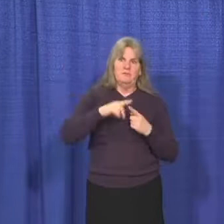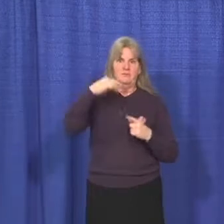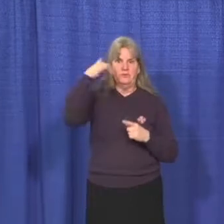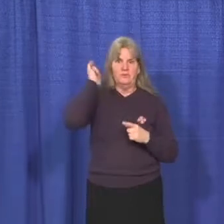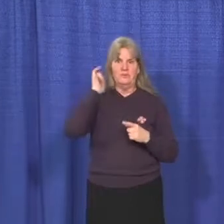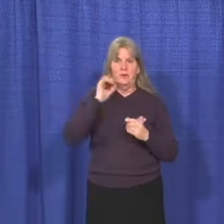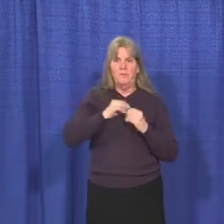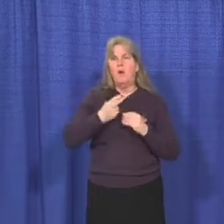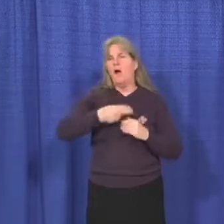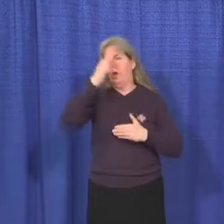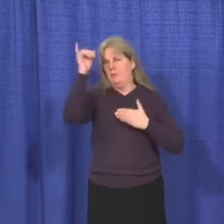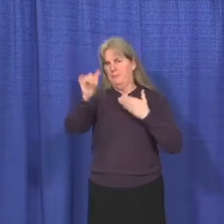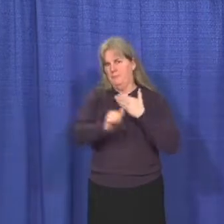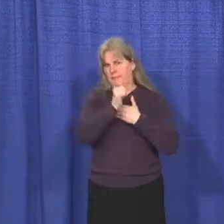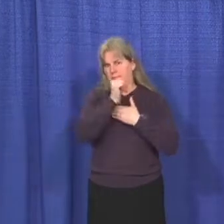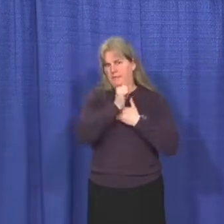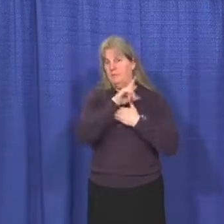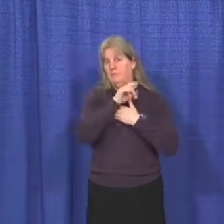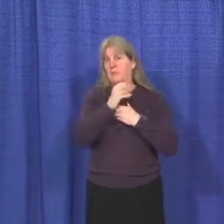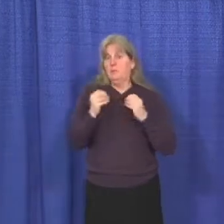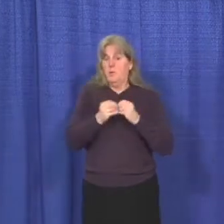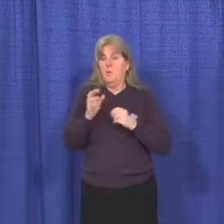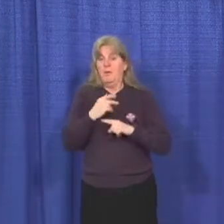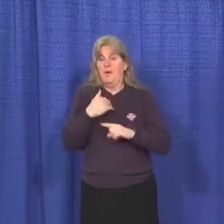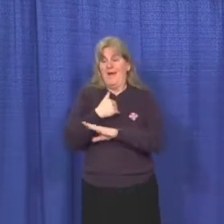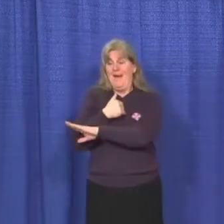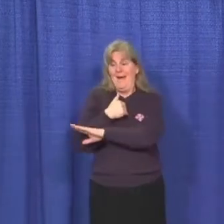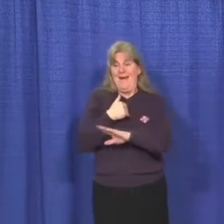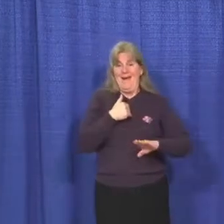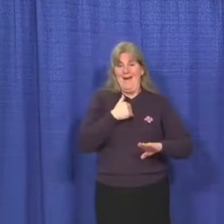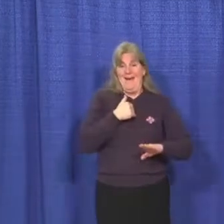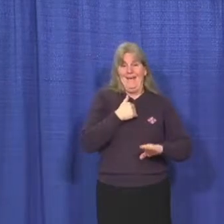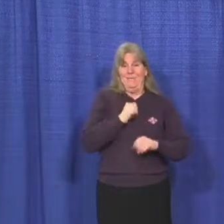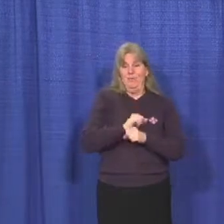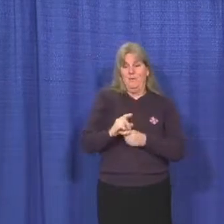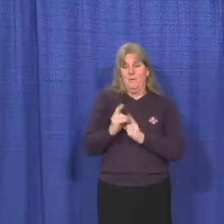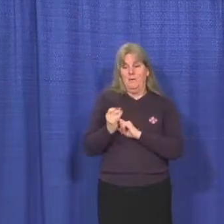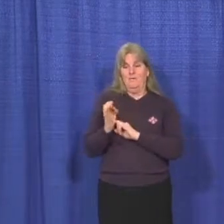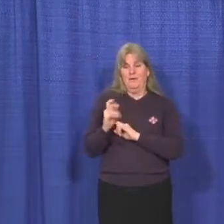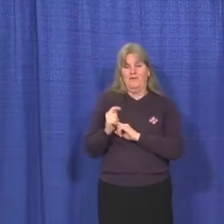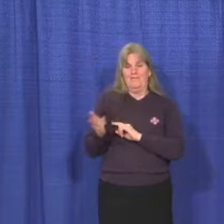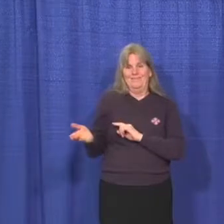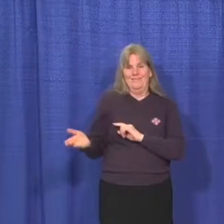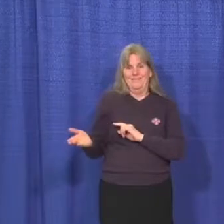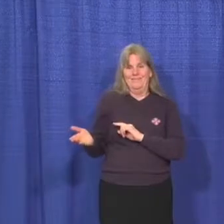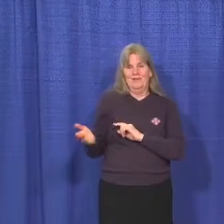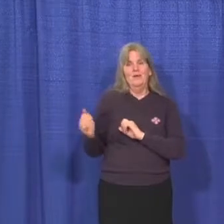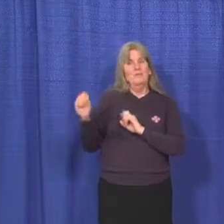significantly. So we know this is an ever